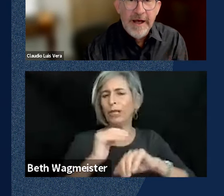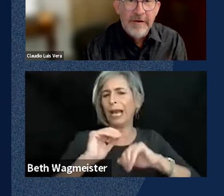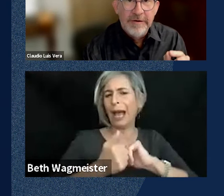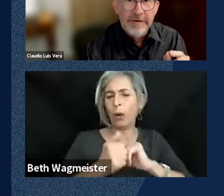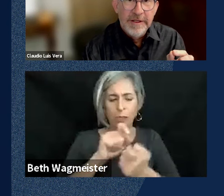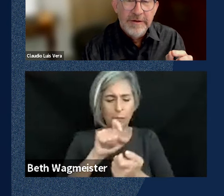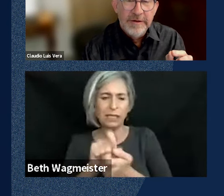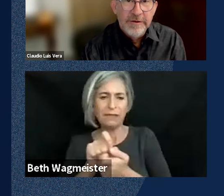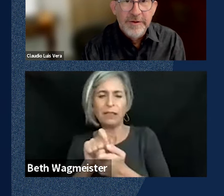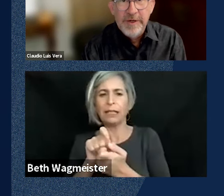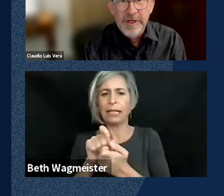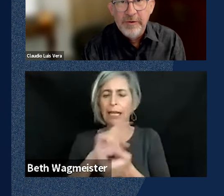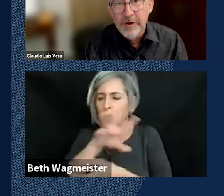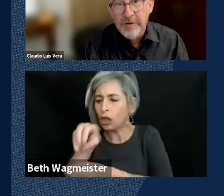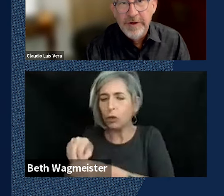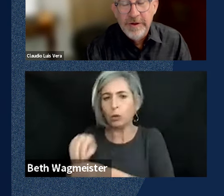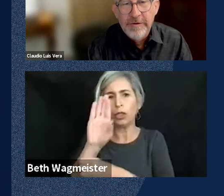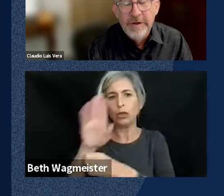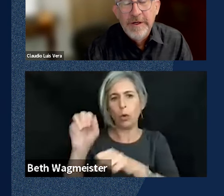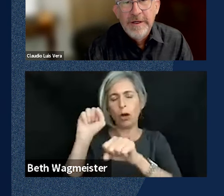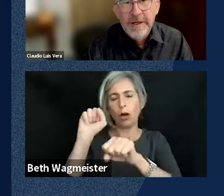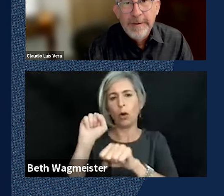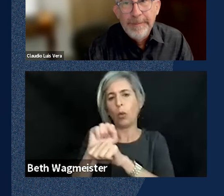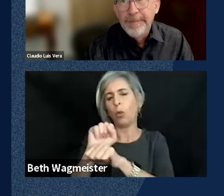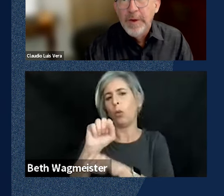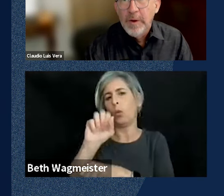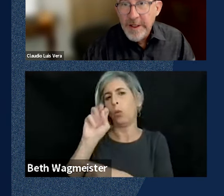how to include them in your workflow